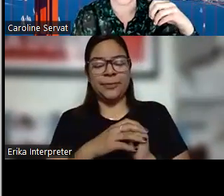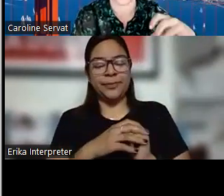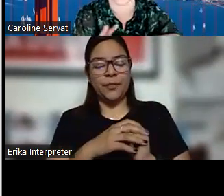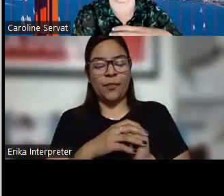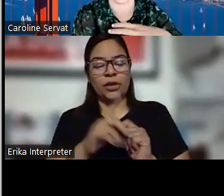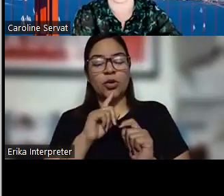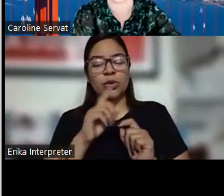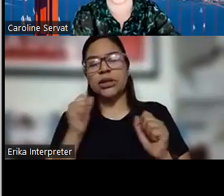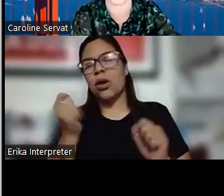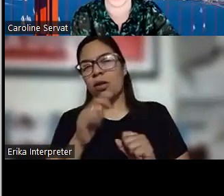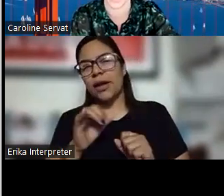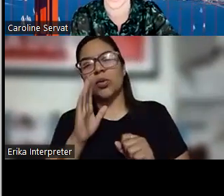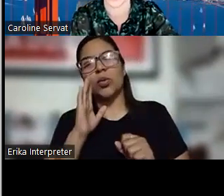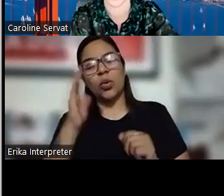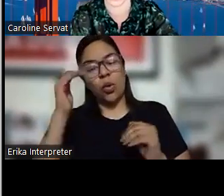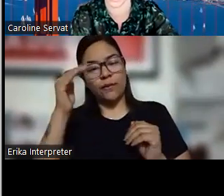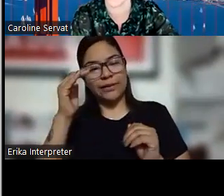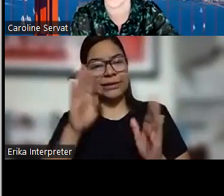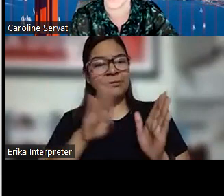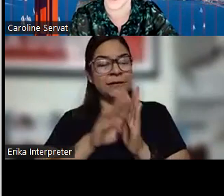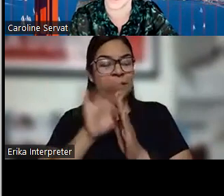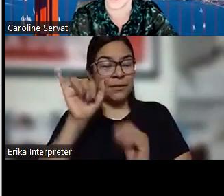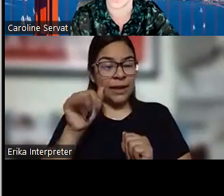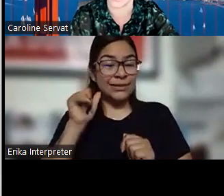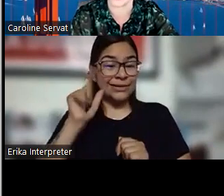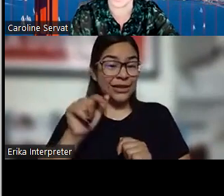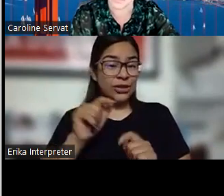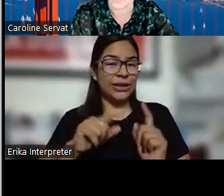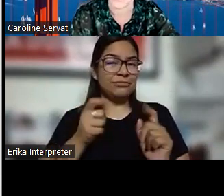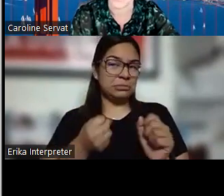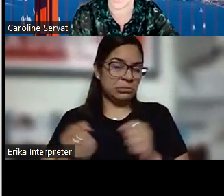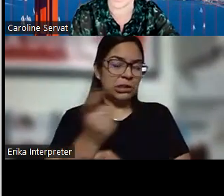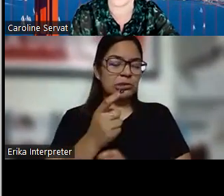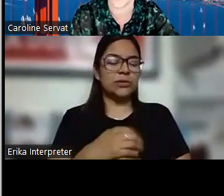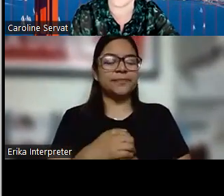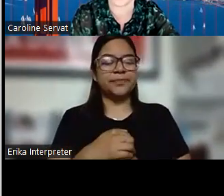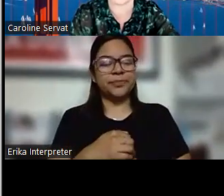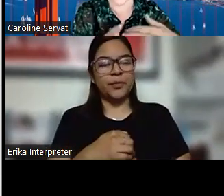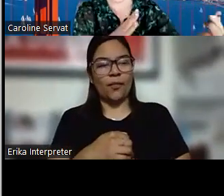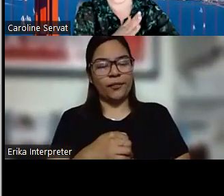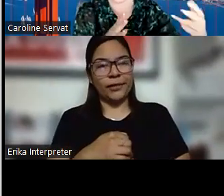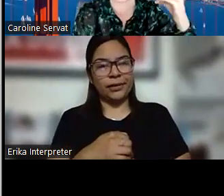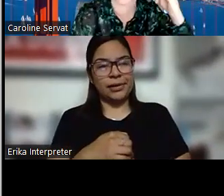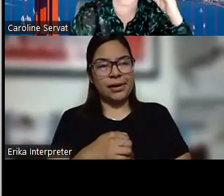forthcoming consumer experience survey in the next year um and then another piece that we recommended